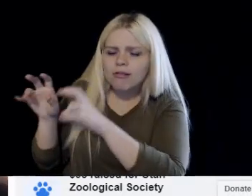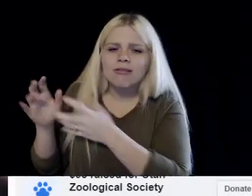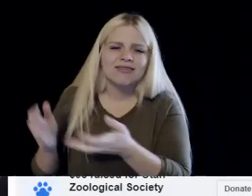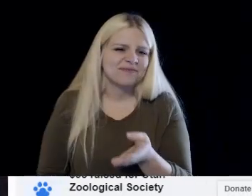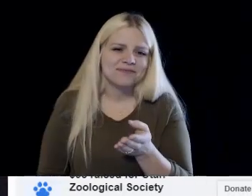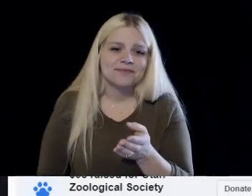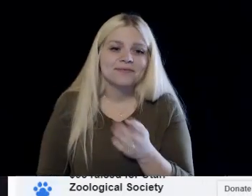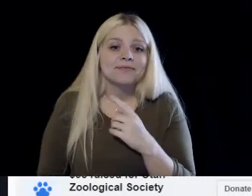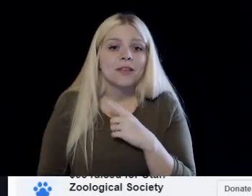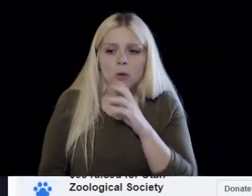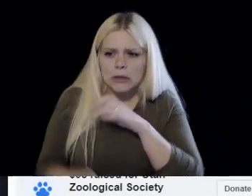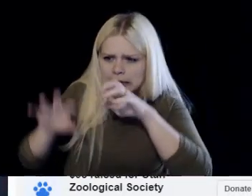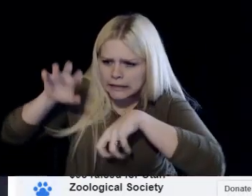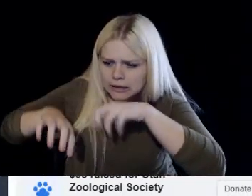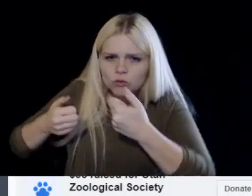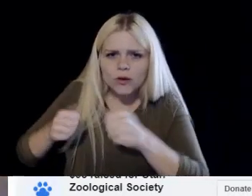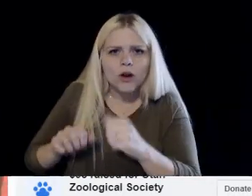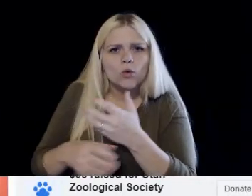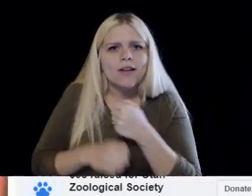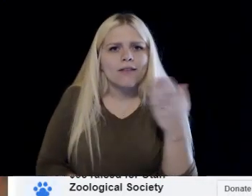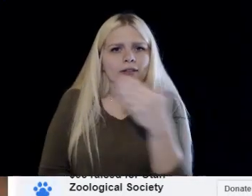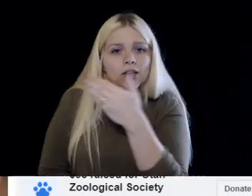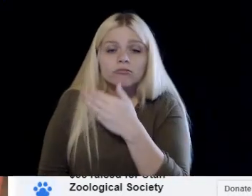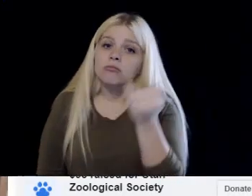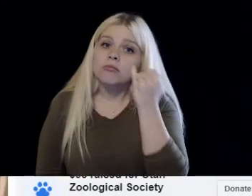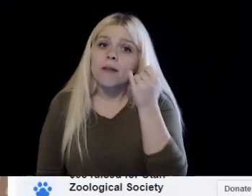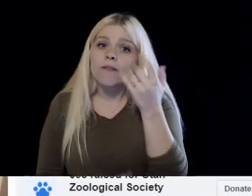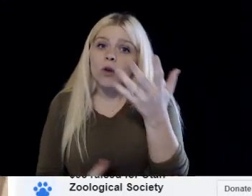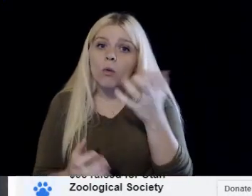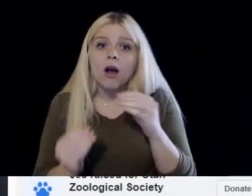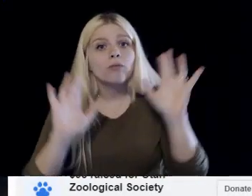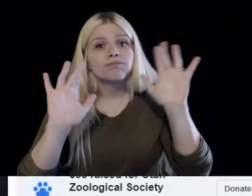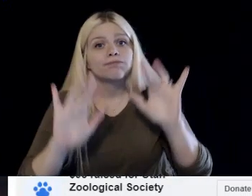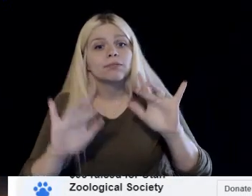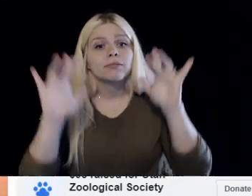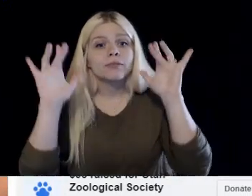If we're feeling like we want it to be a little more festive, we can also color it. This is just food coloring.